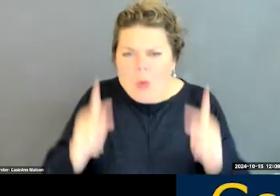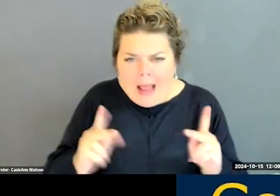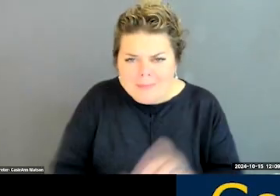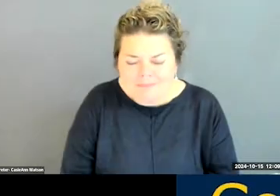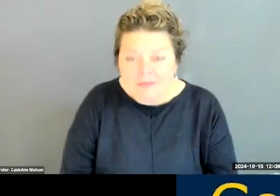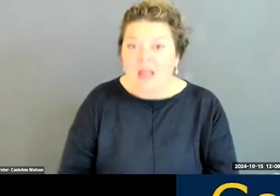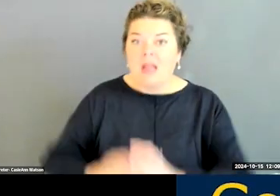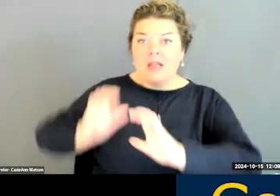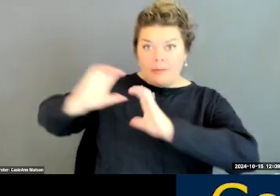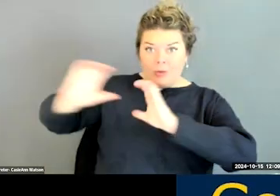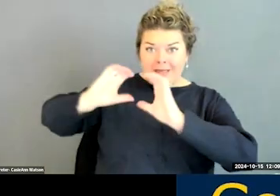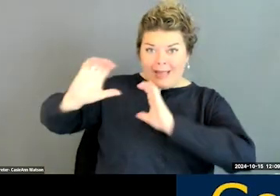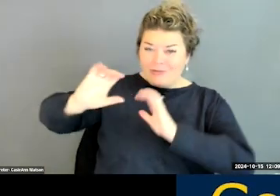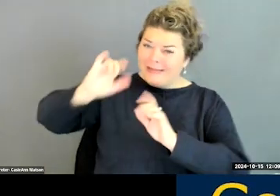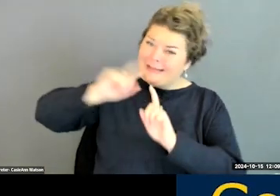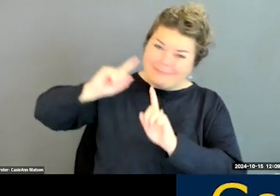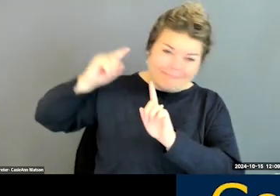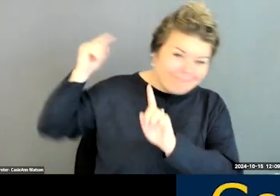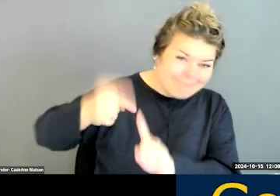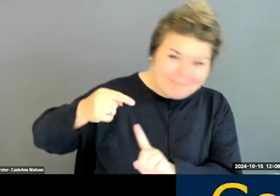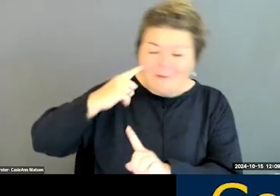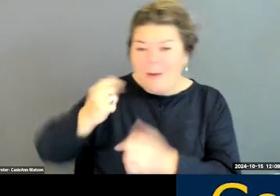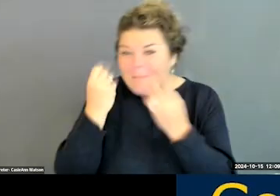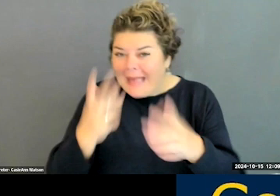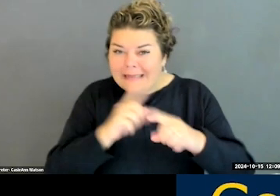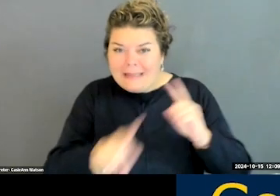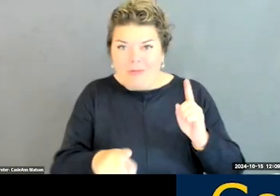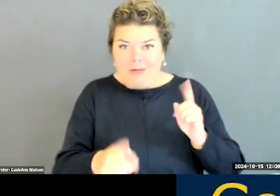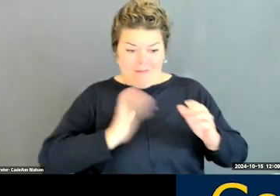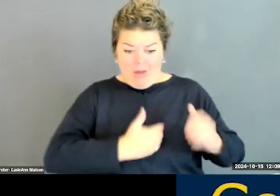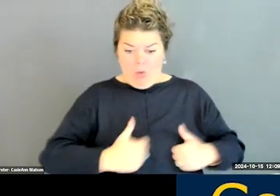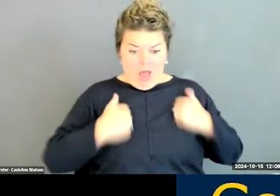because communication is key to so many different aspects of our life, whether it's our work,